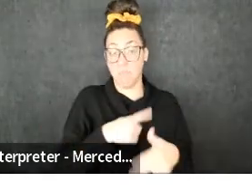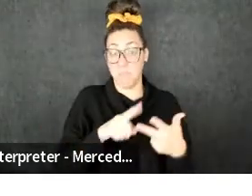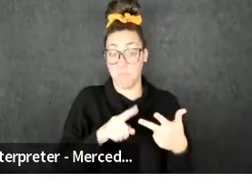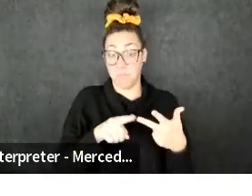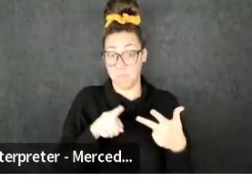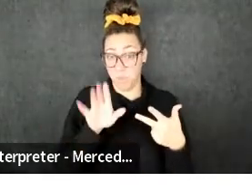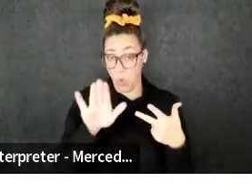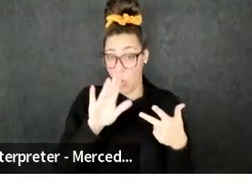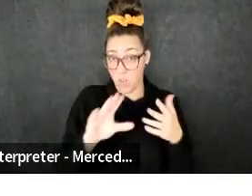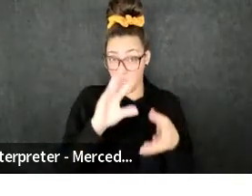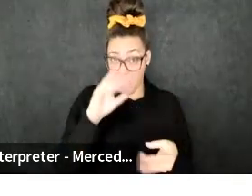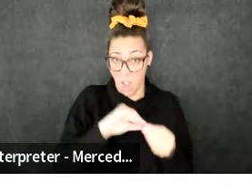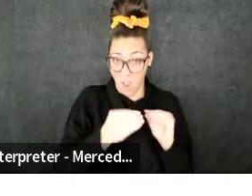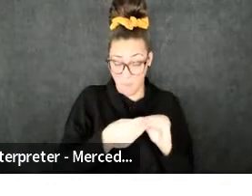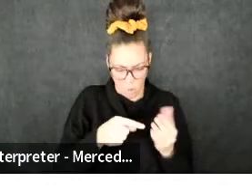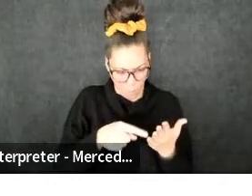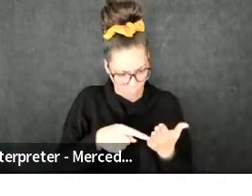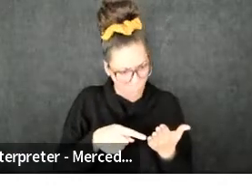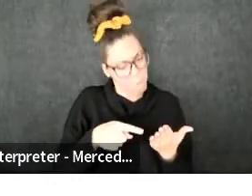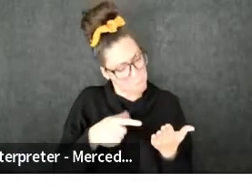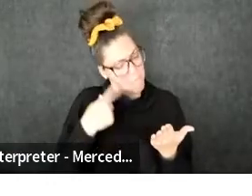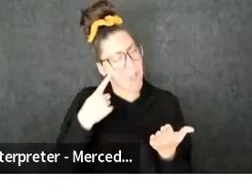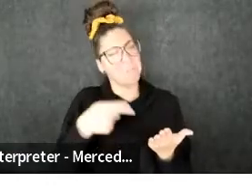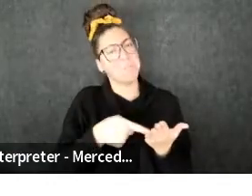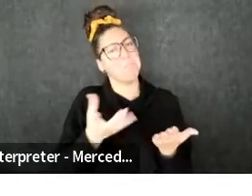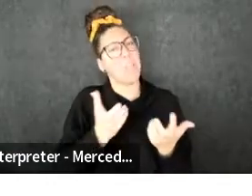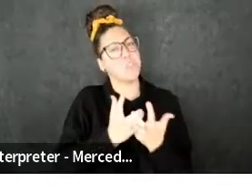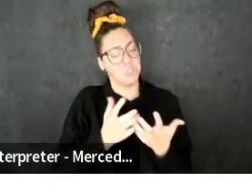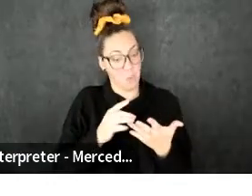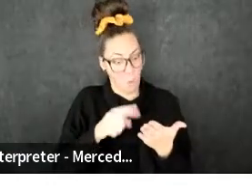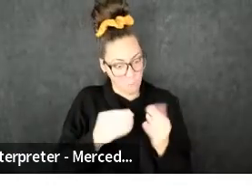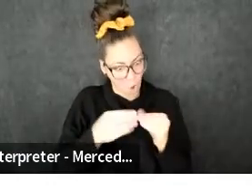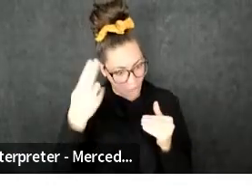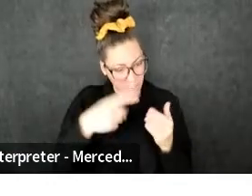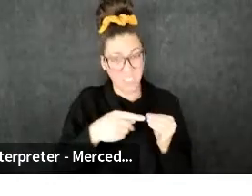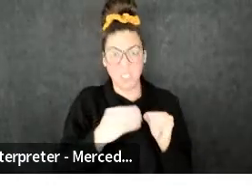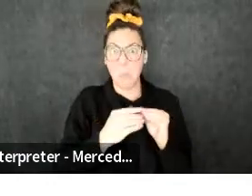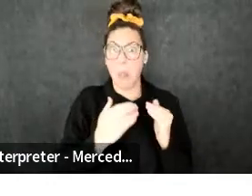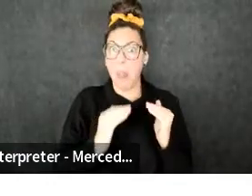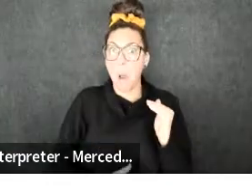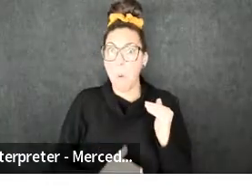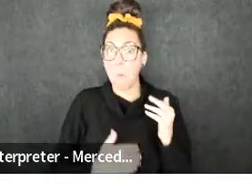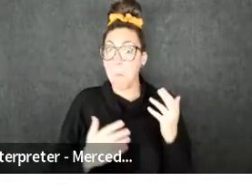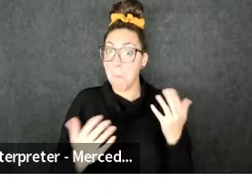Do you expect them to be lower or are they where you thought they might be? Any surprises in your scores